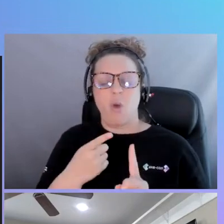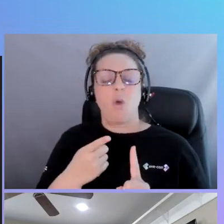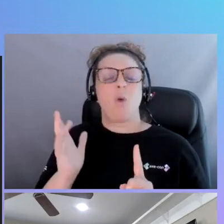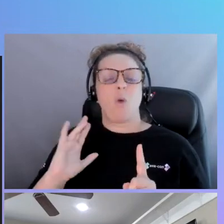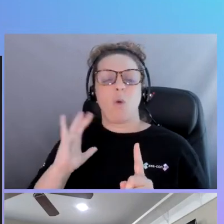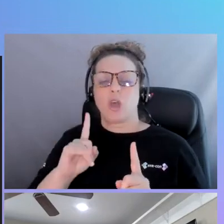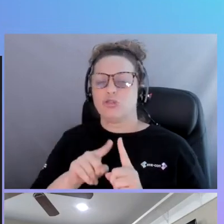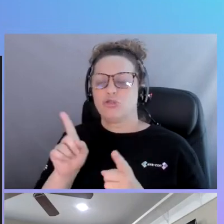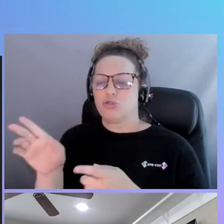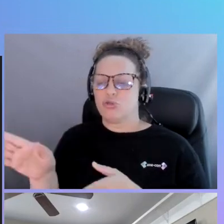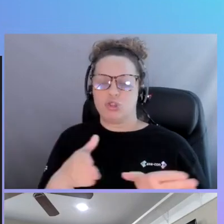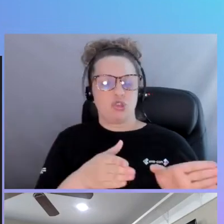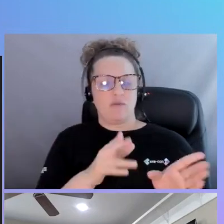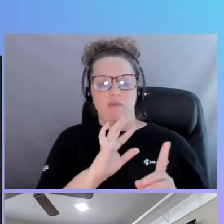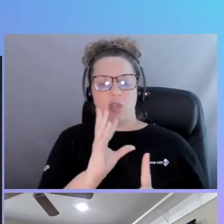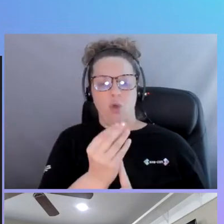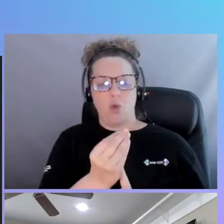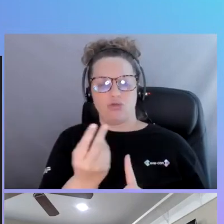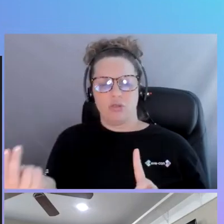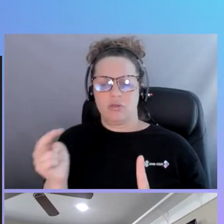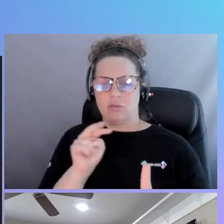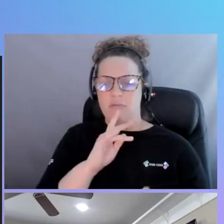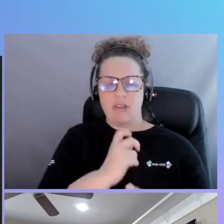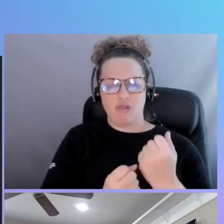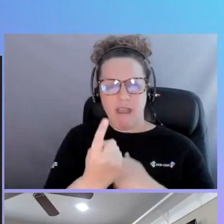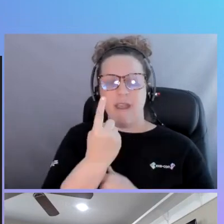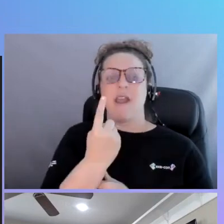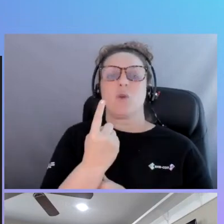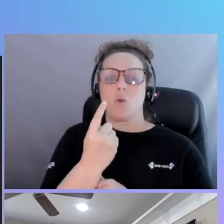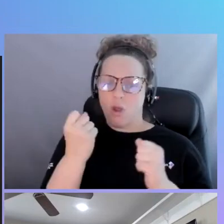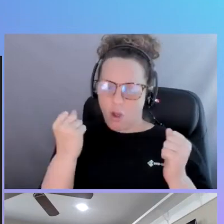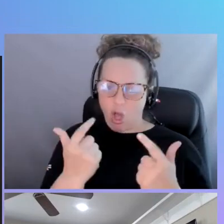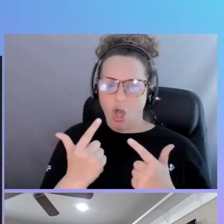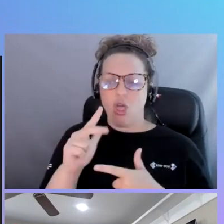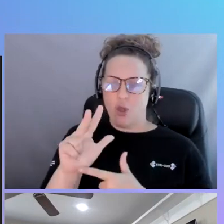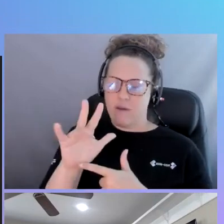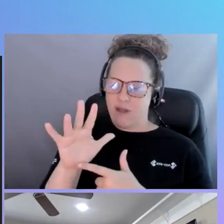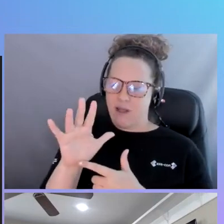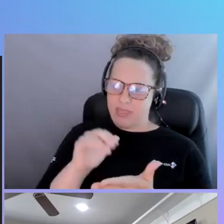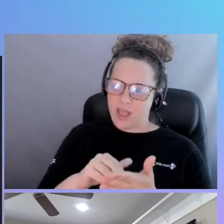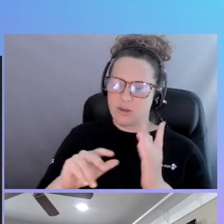and make sure that everyone, all 35,000 people knew something